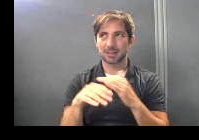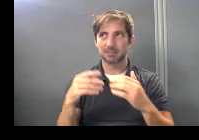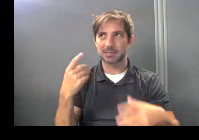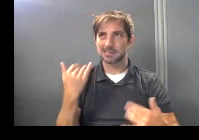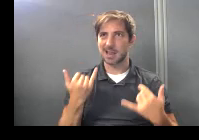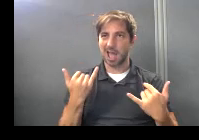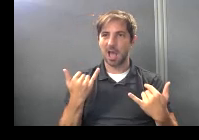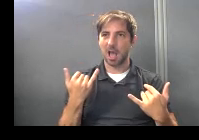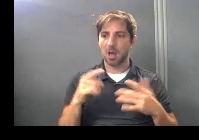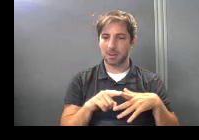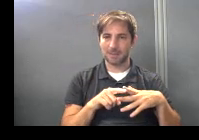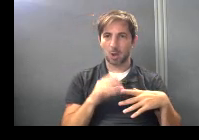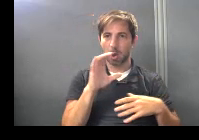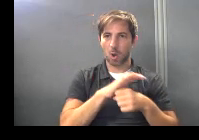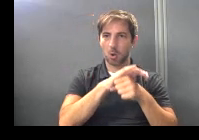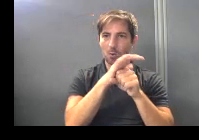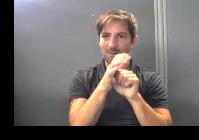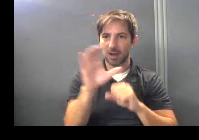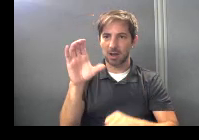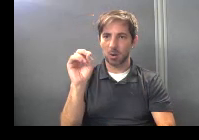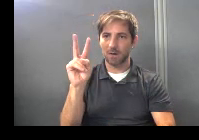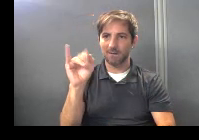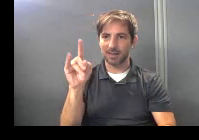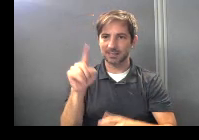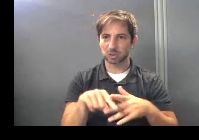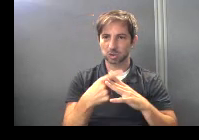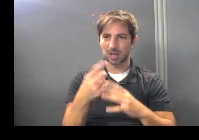MONTHS? SINCE THE BEGINNING OF COVID, OR ORGANIZATION